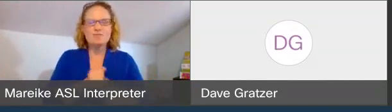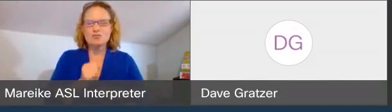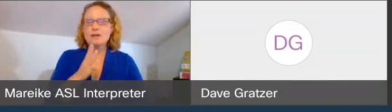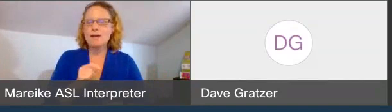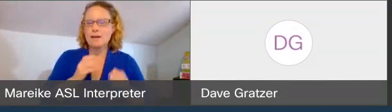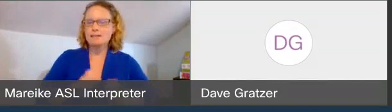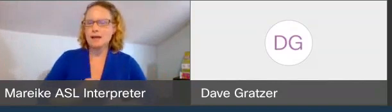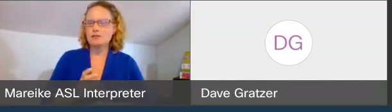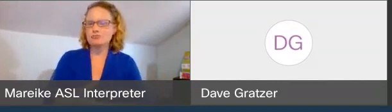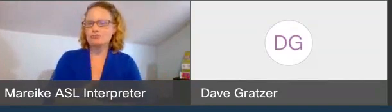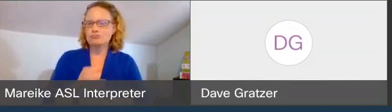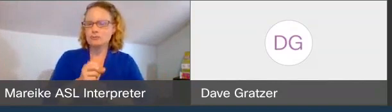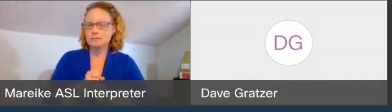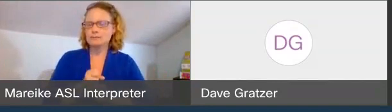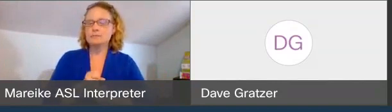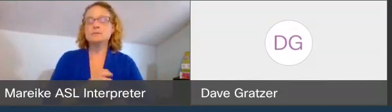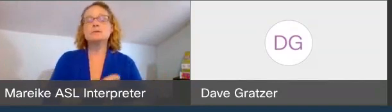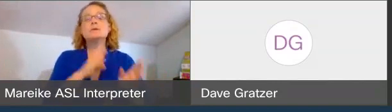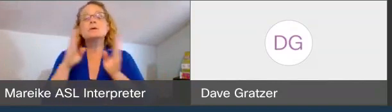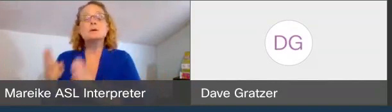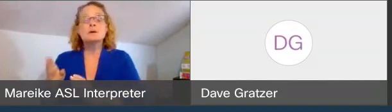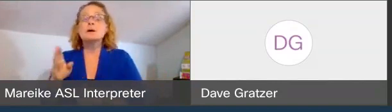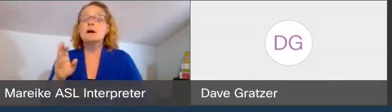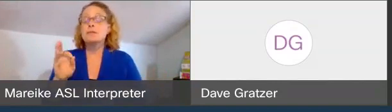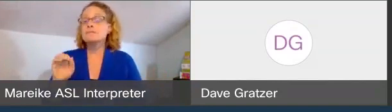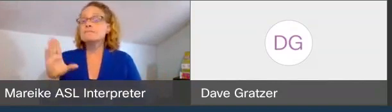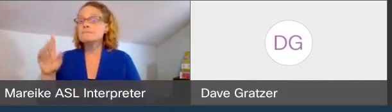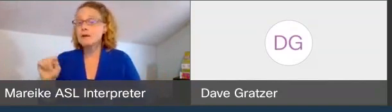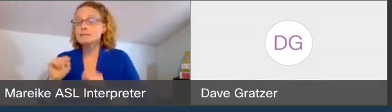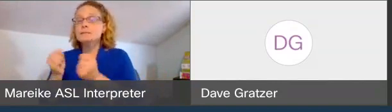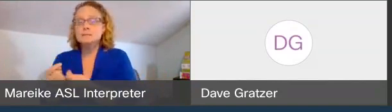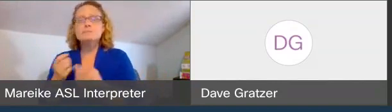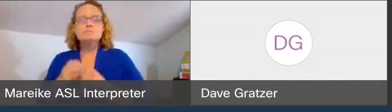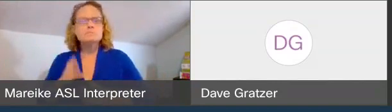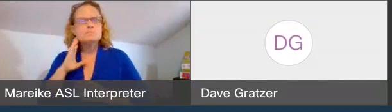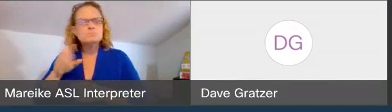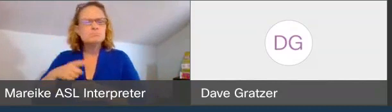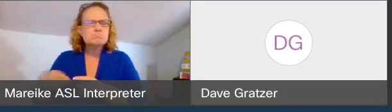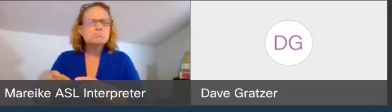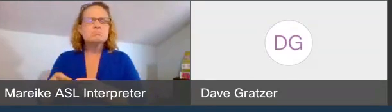and on a forensic ACT team, I think clients are gonna get some specialized or enhanced services,